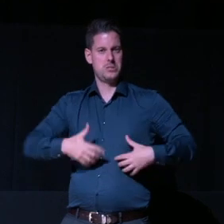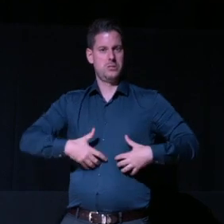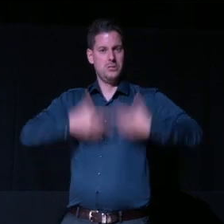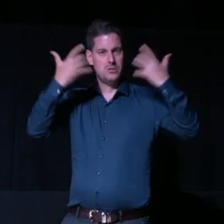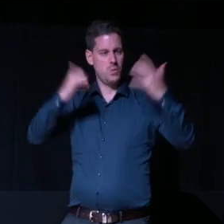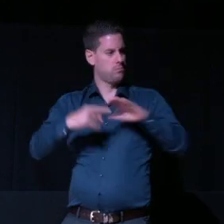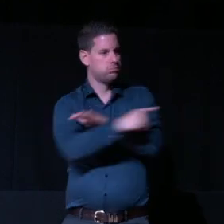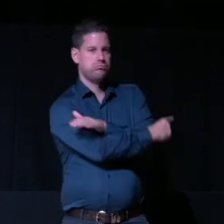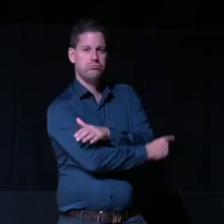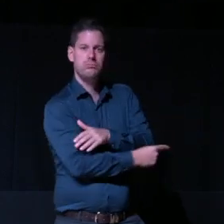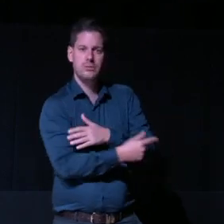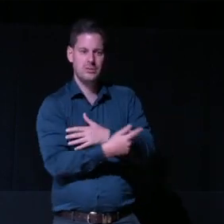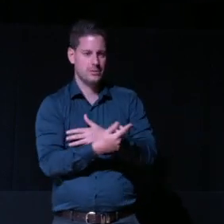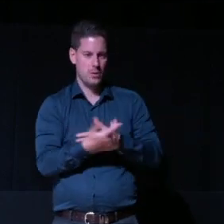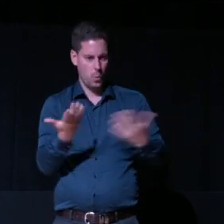I think it's about walking toward the middle